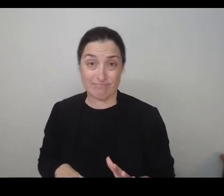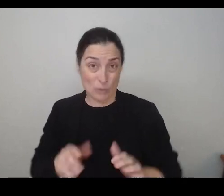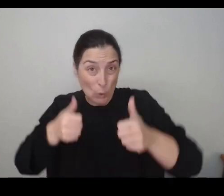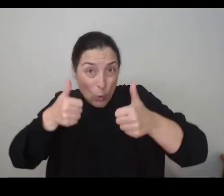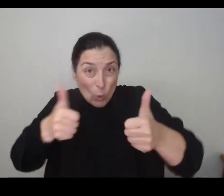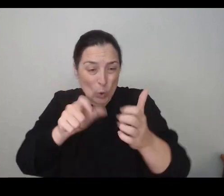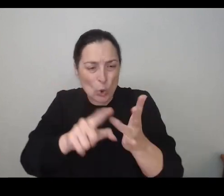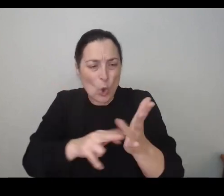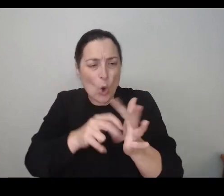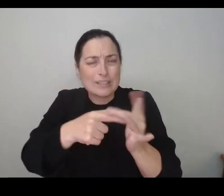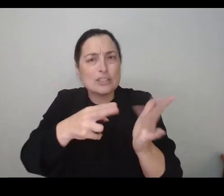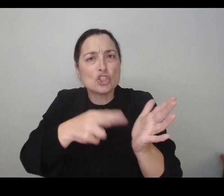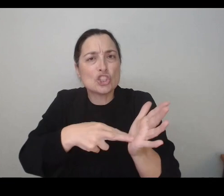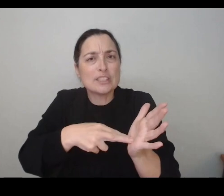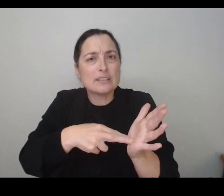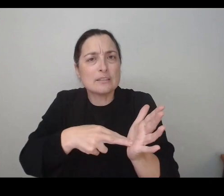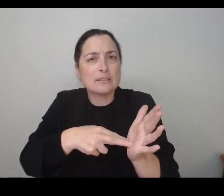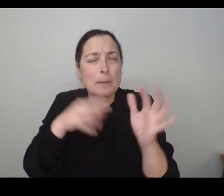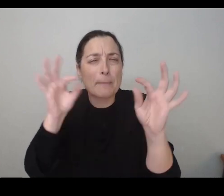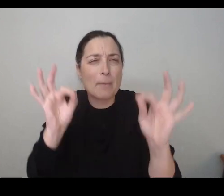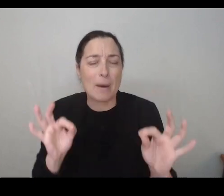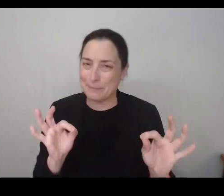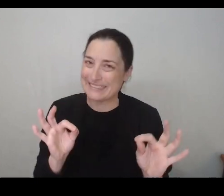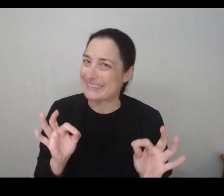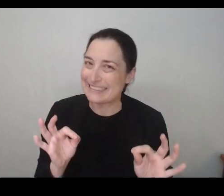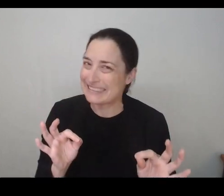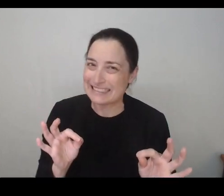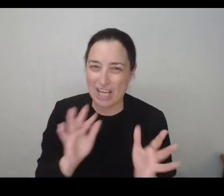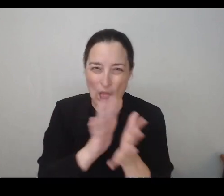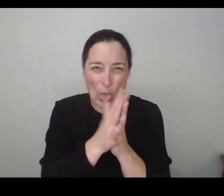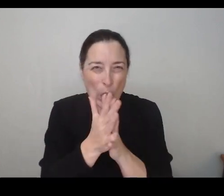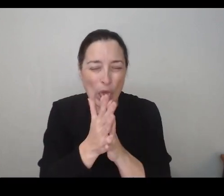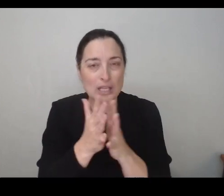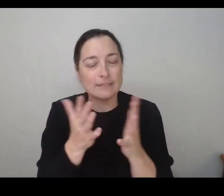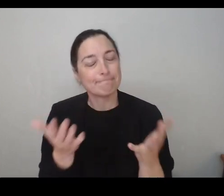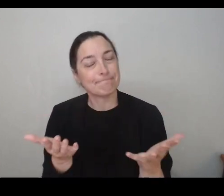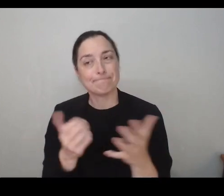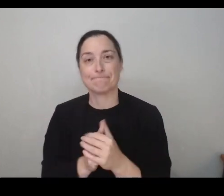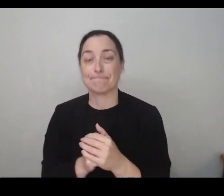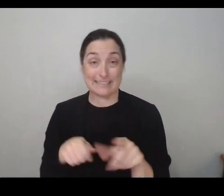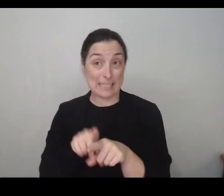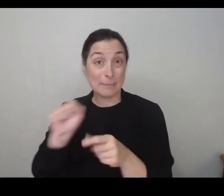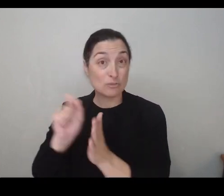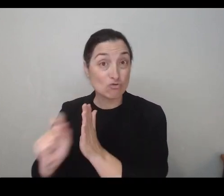We don't have a complete retention of all his writings. You told it, for example, the correspondence,